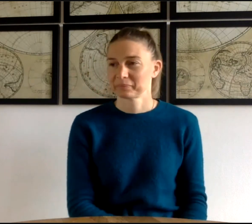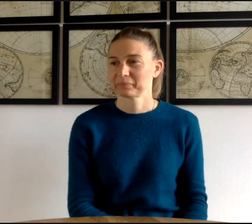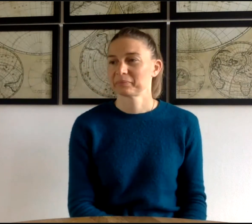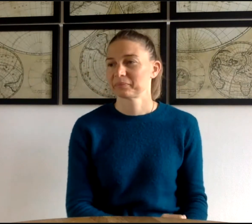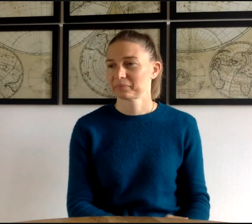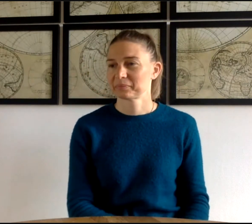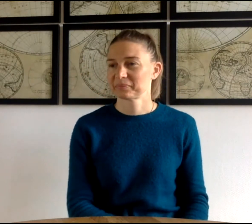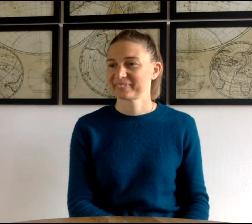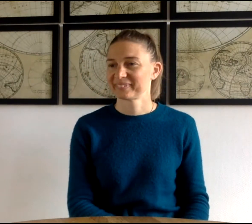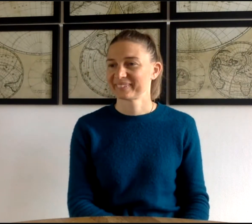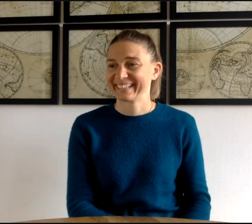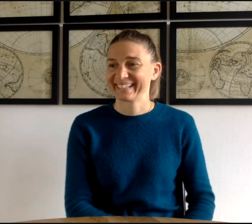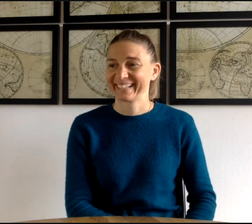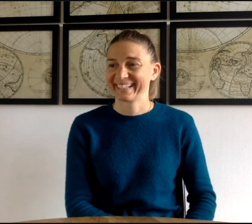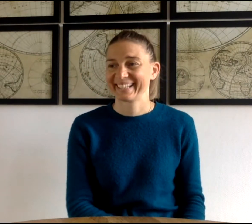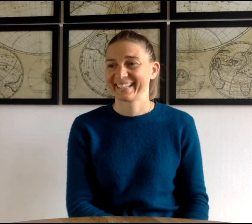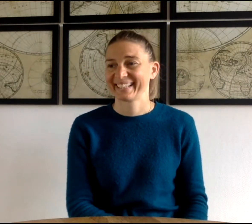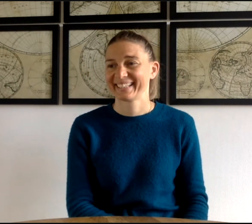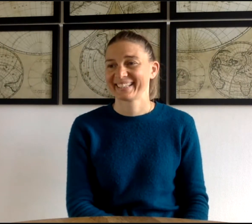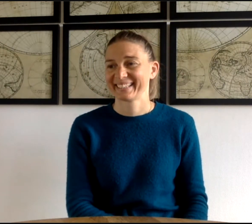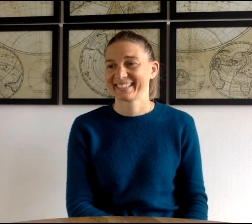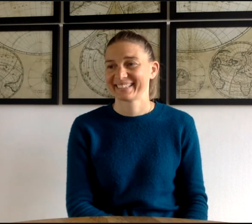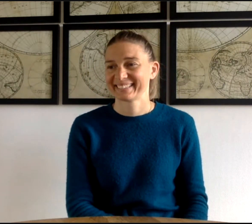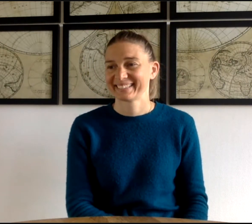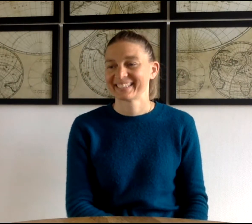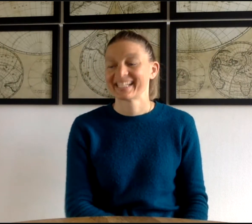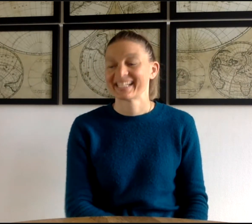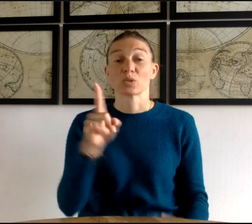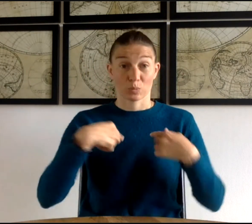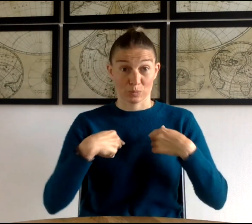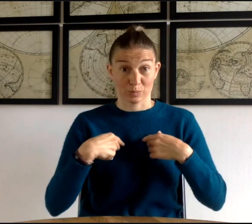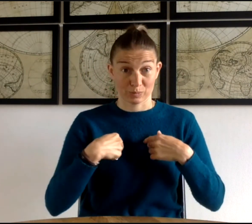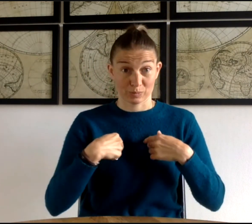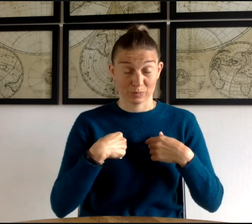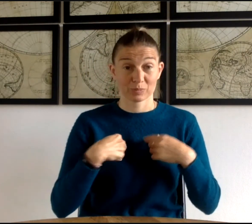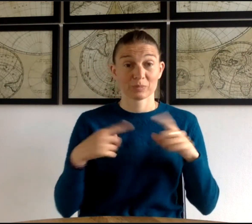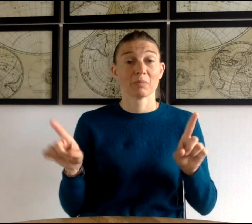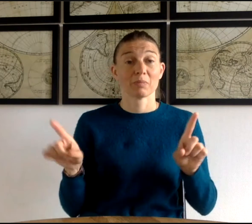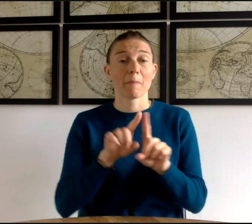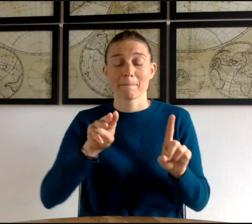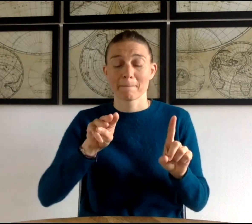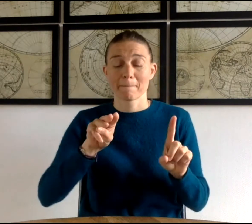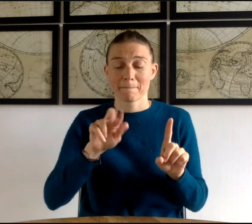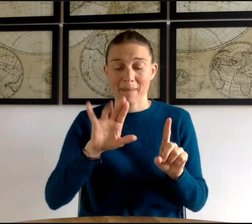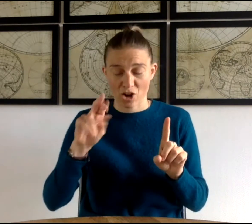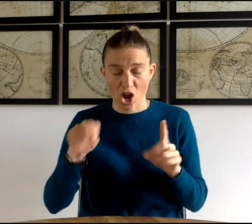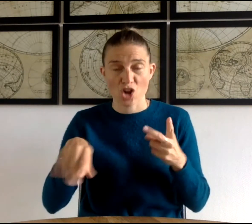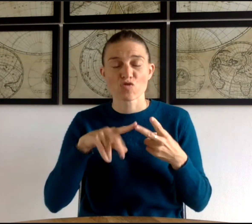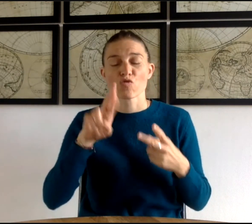Okay, so, in addition to me there's Marion and Raquel from EDF